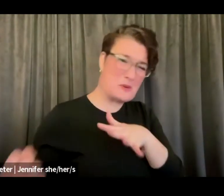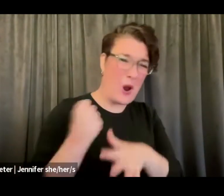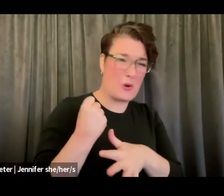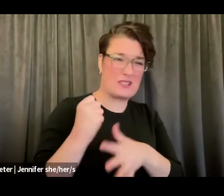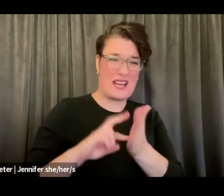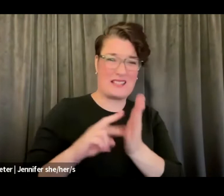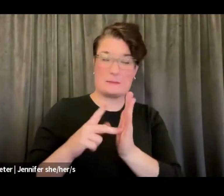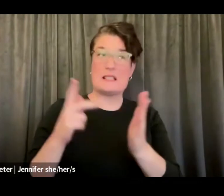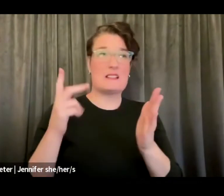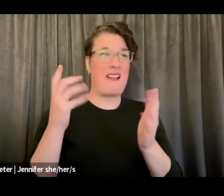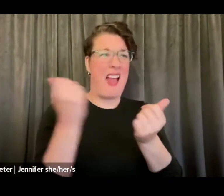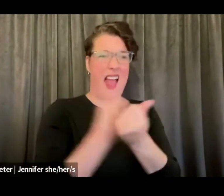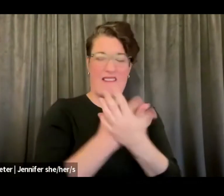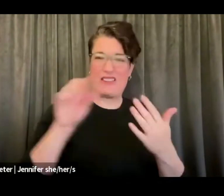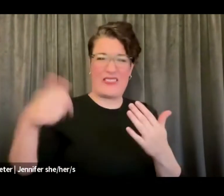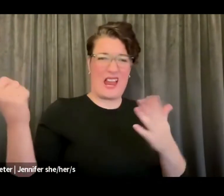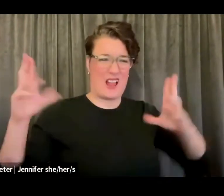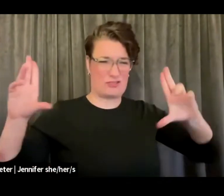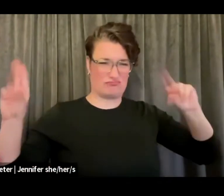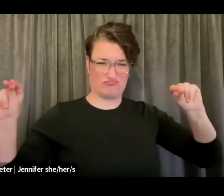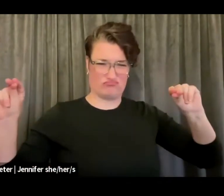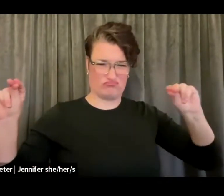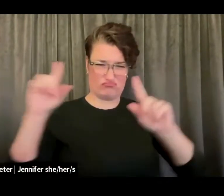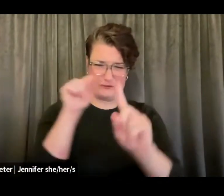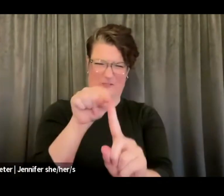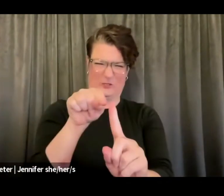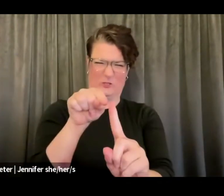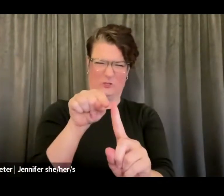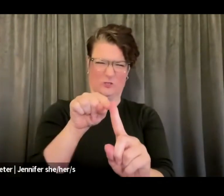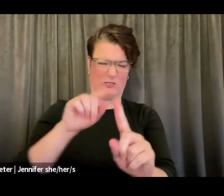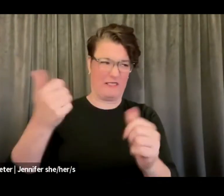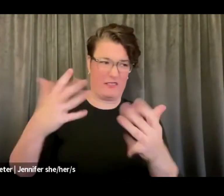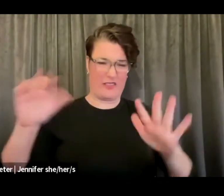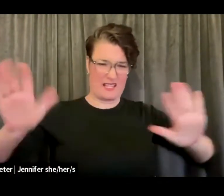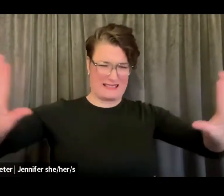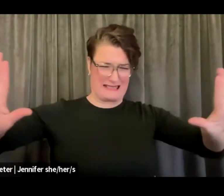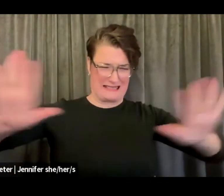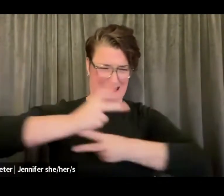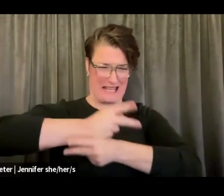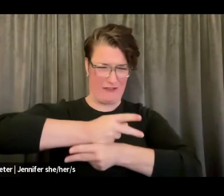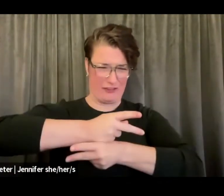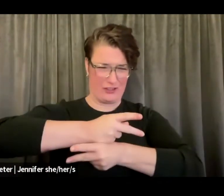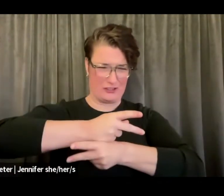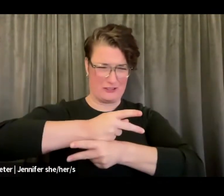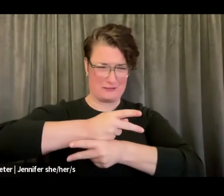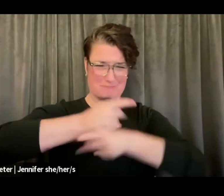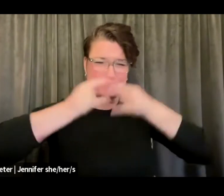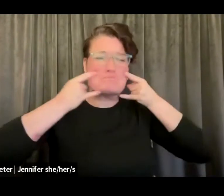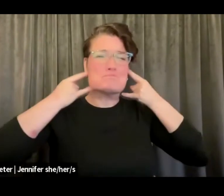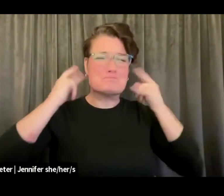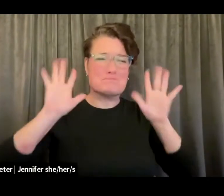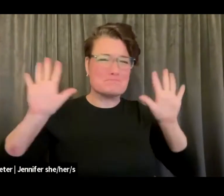protect that that experience by being really careful in other spaces